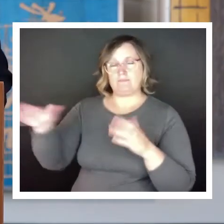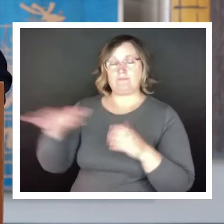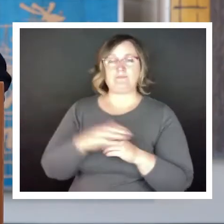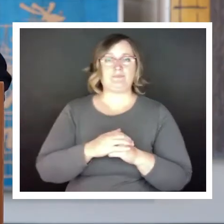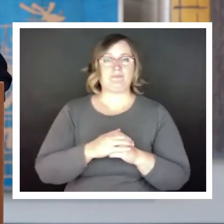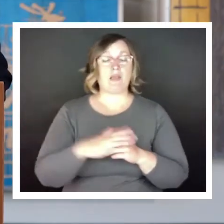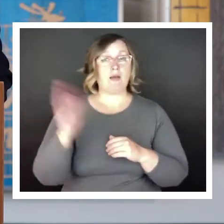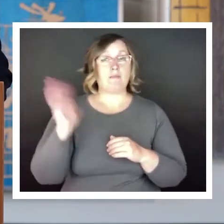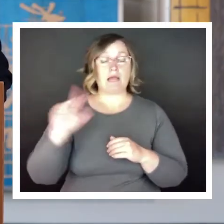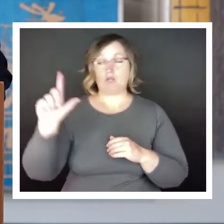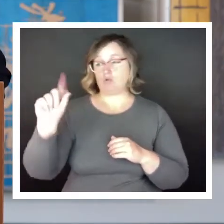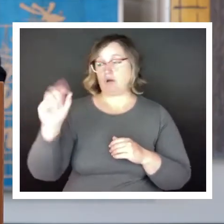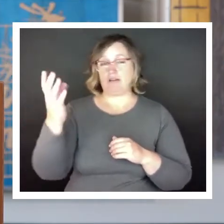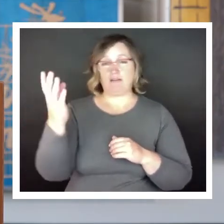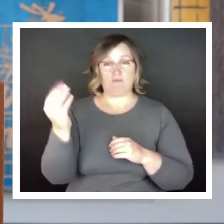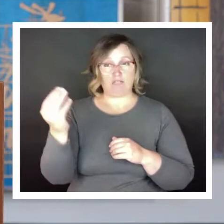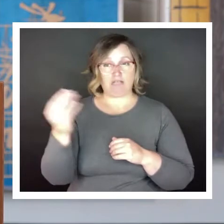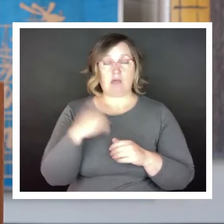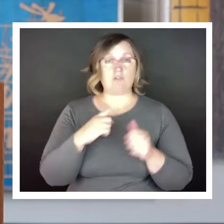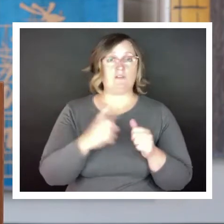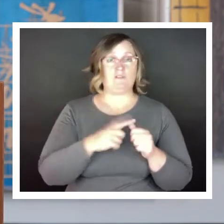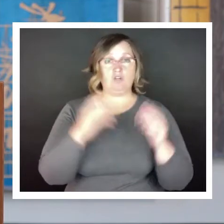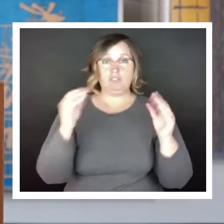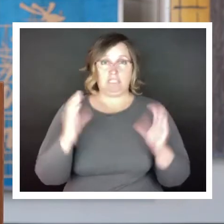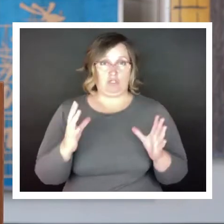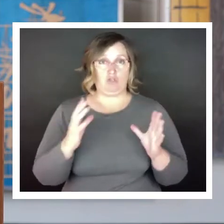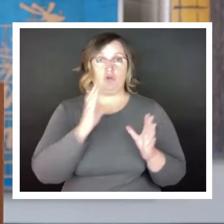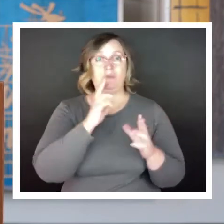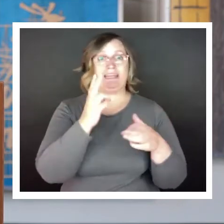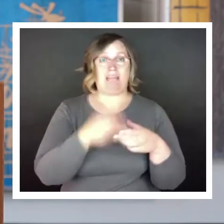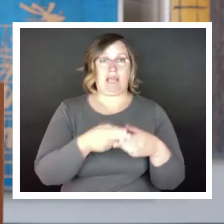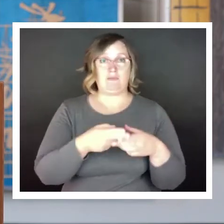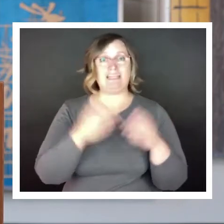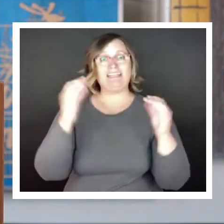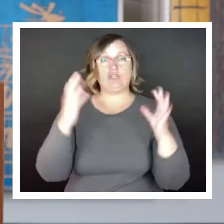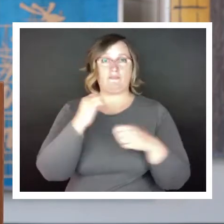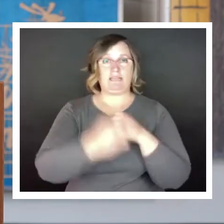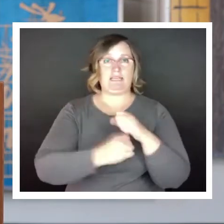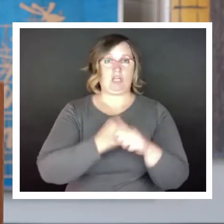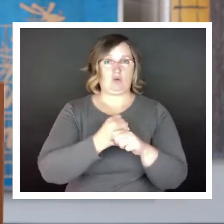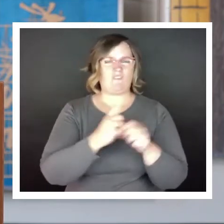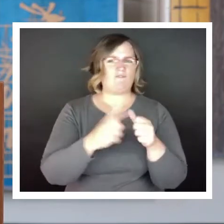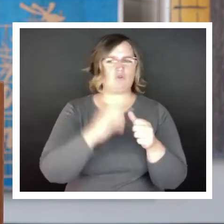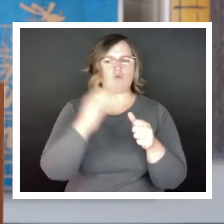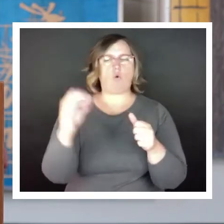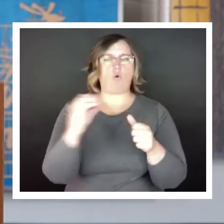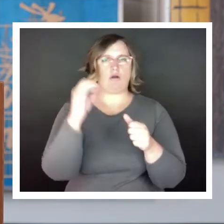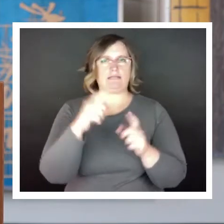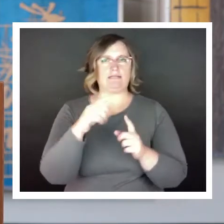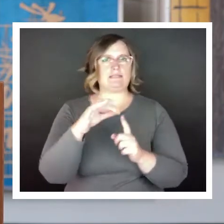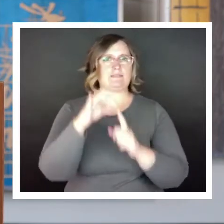to be named the Oregon State Teacher of the Year. I was the first Oregon special education teacher to be chosen as the